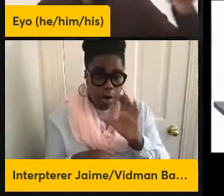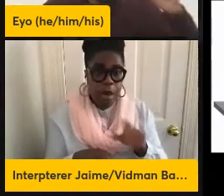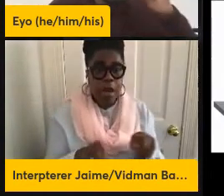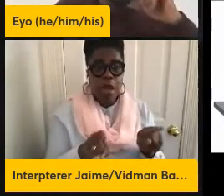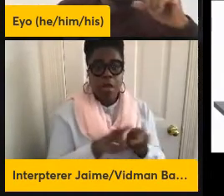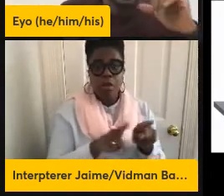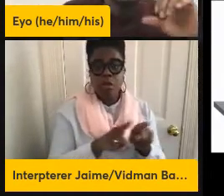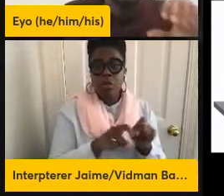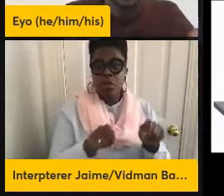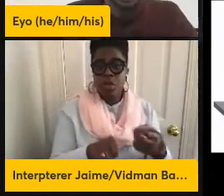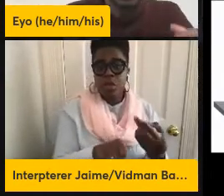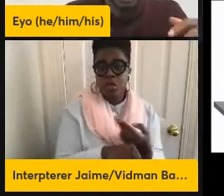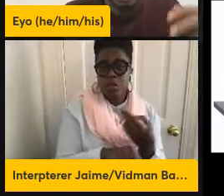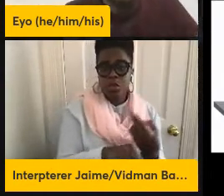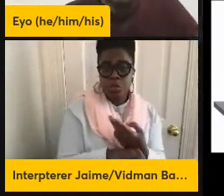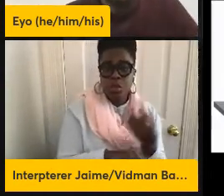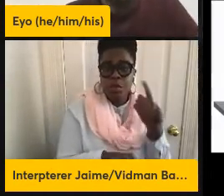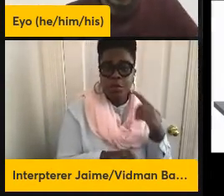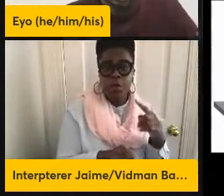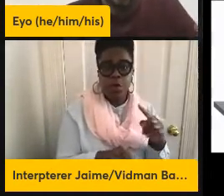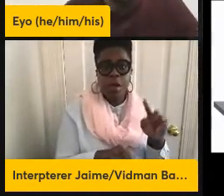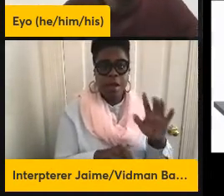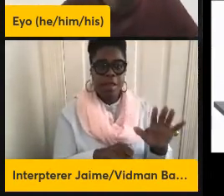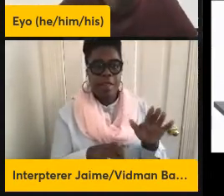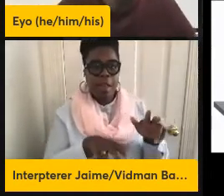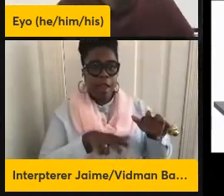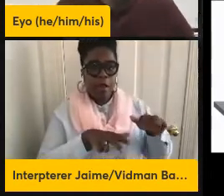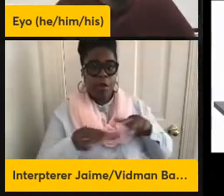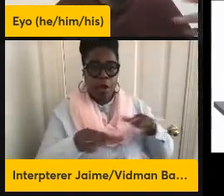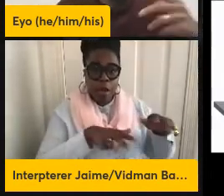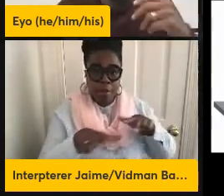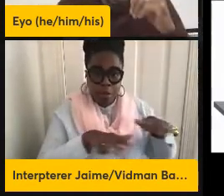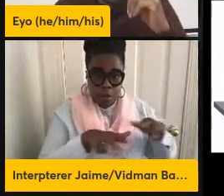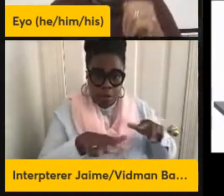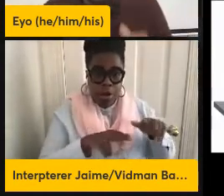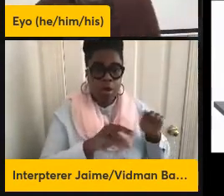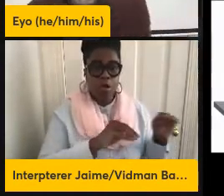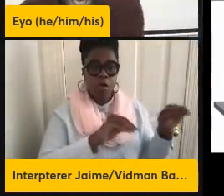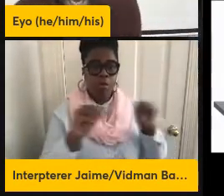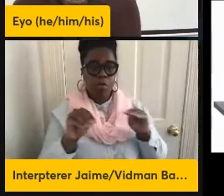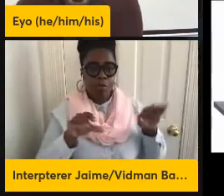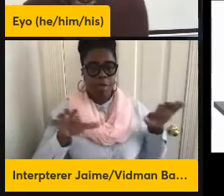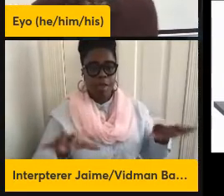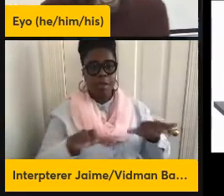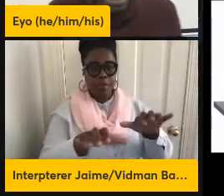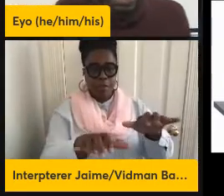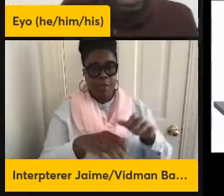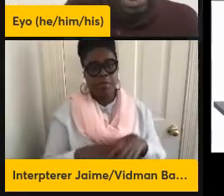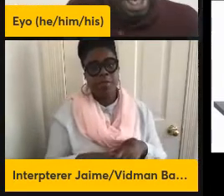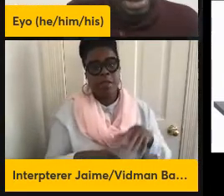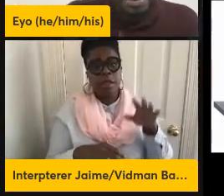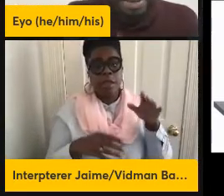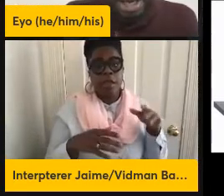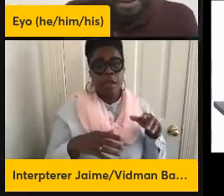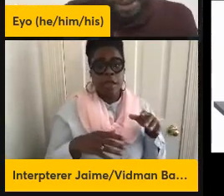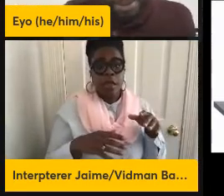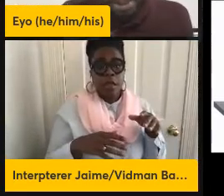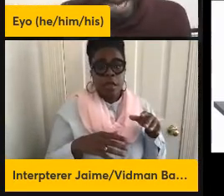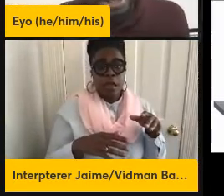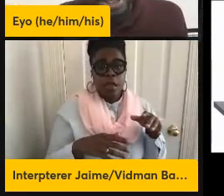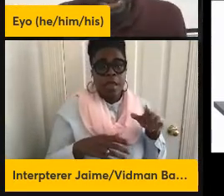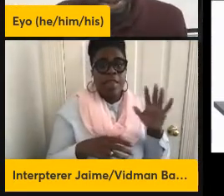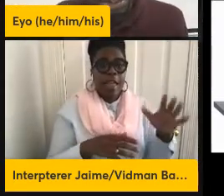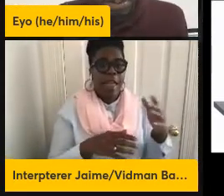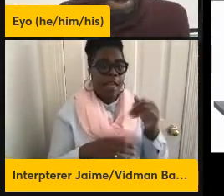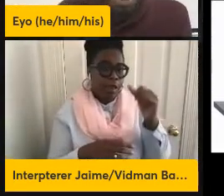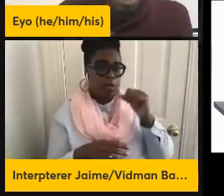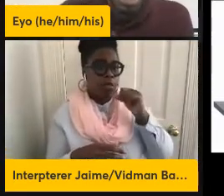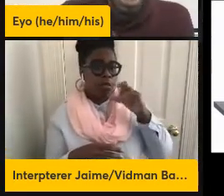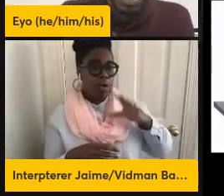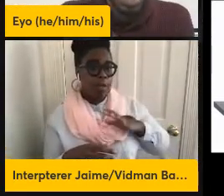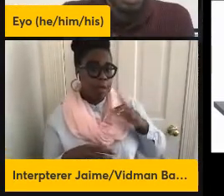used as a readout for the ambulatory or locomote tree activity. And so Joe, again, use female mice. And what he saw was quite